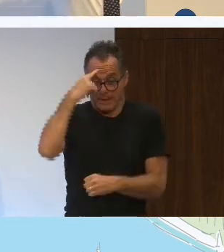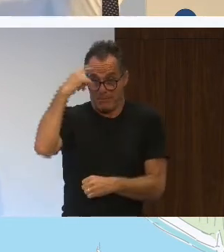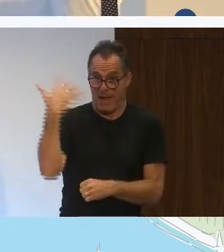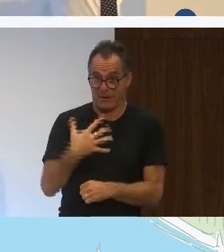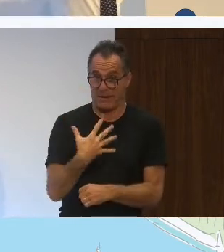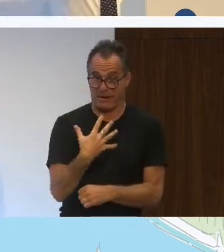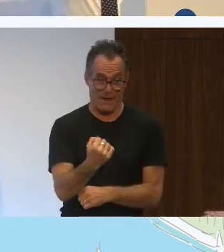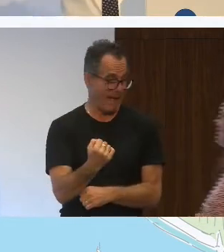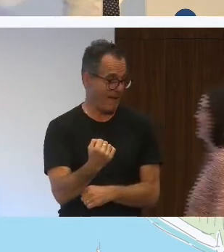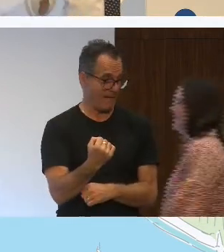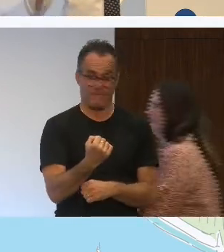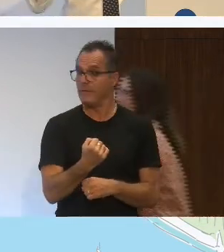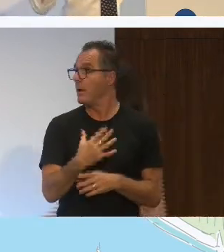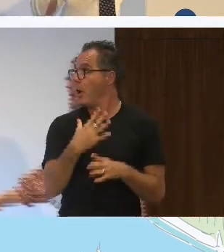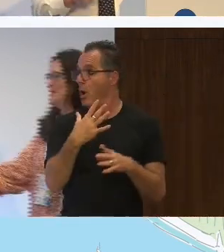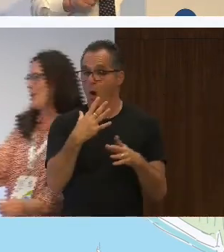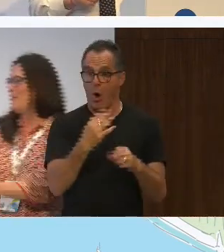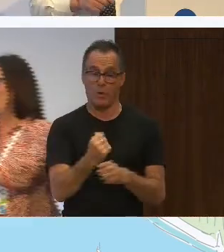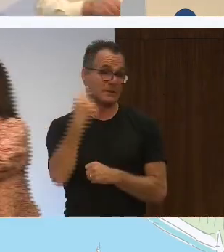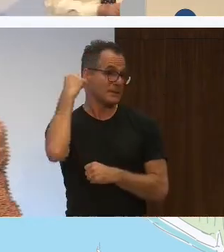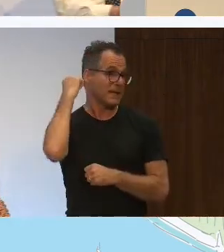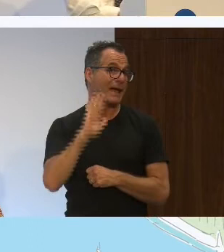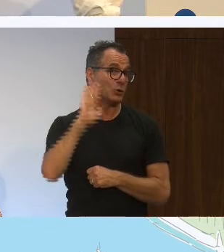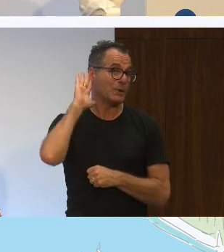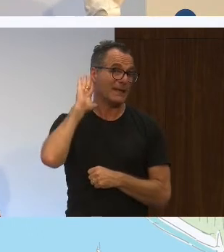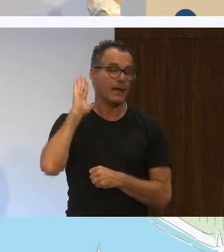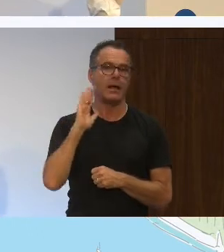you hold it behind the back of your head and you hear a loud click and try